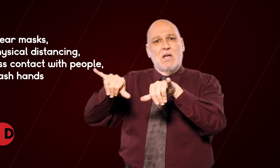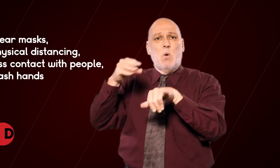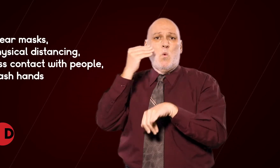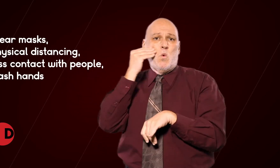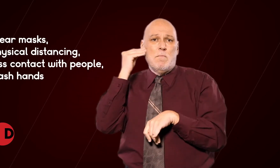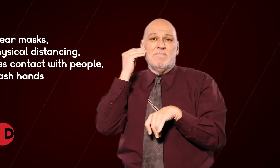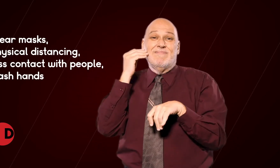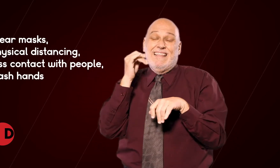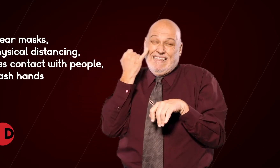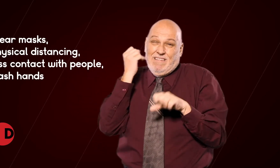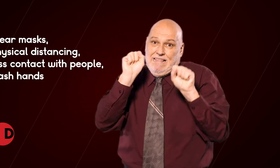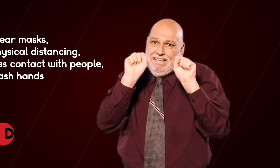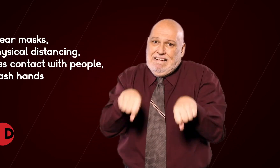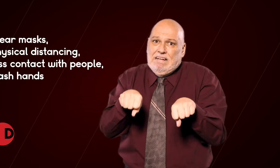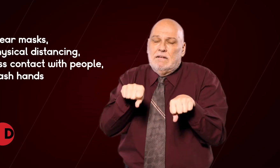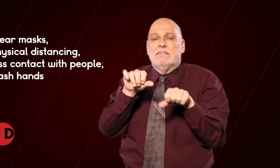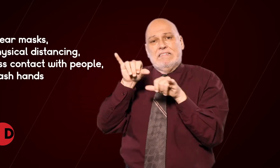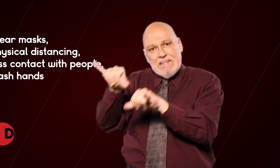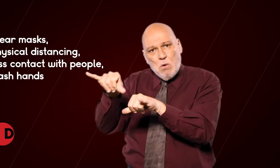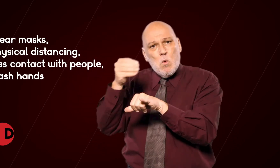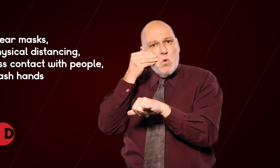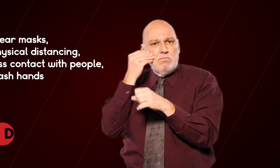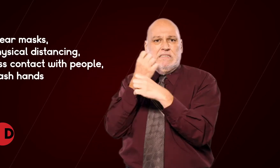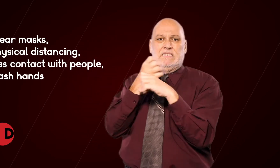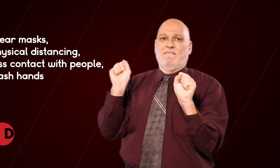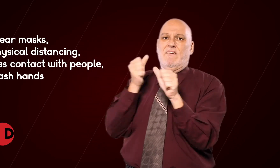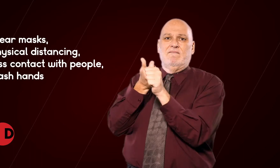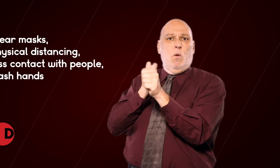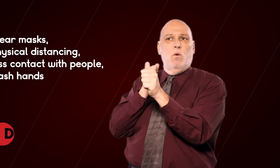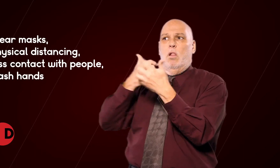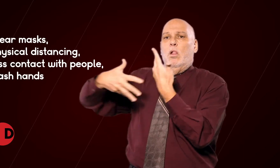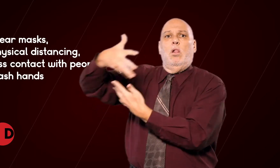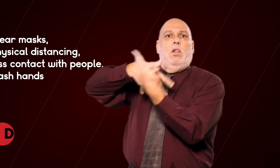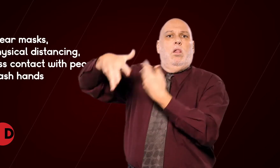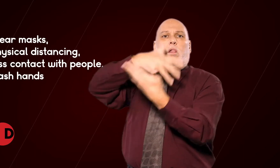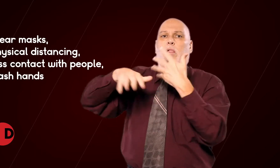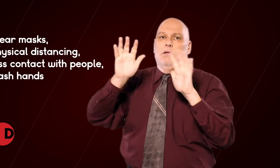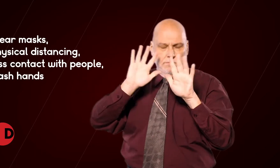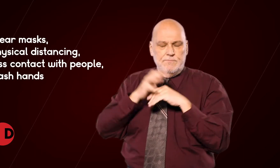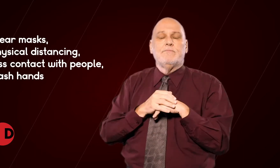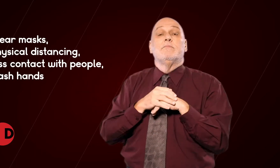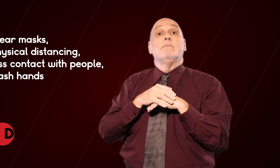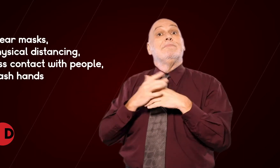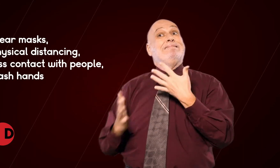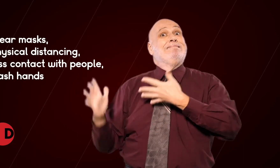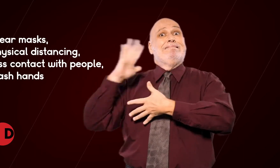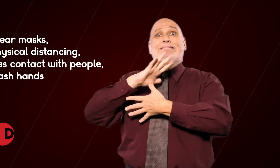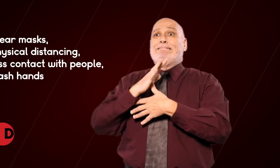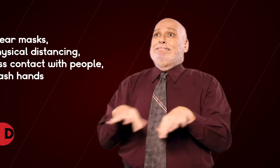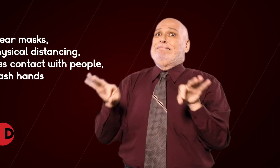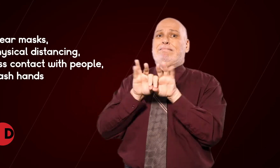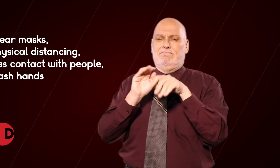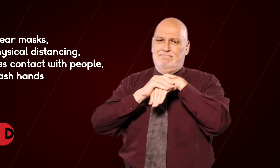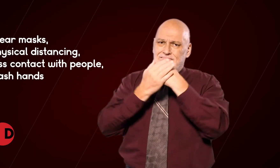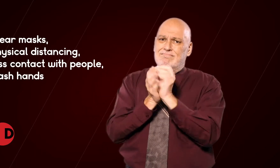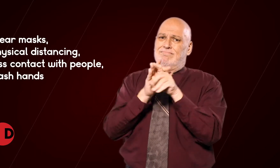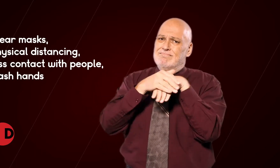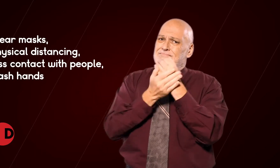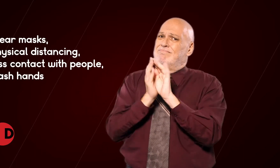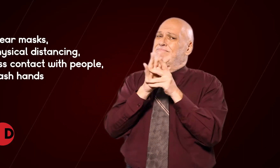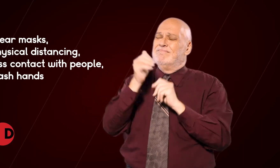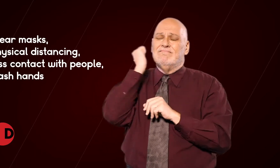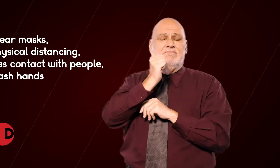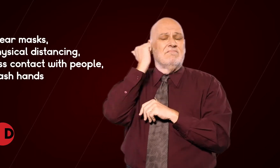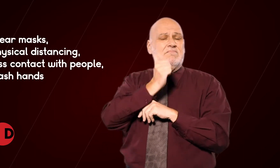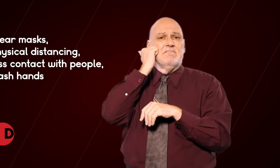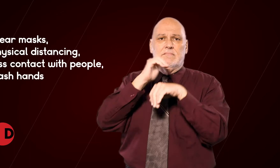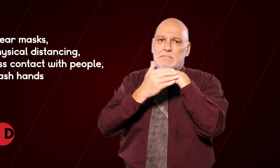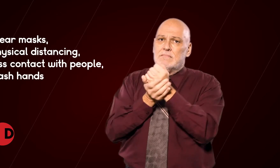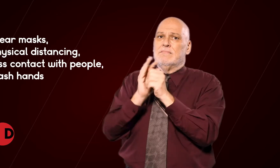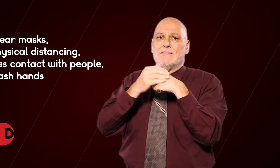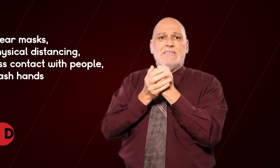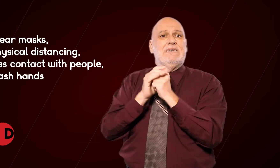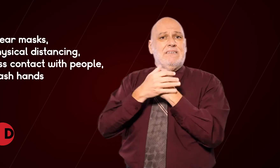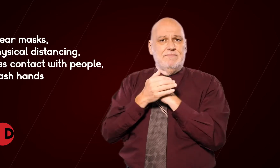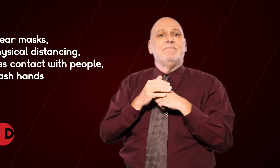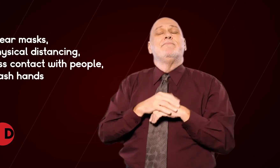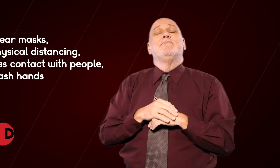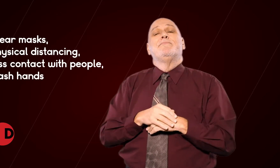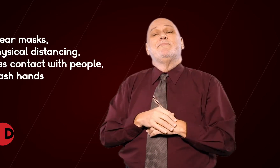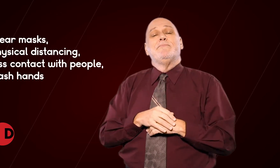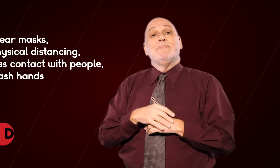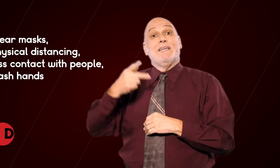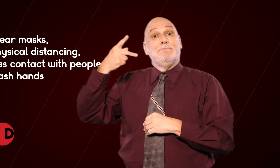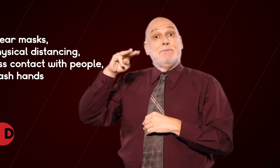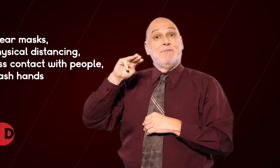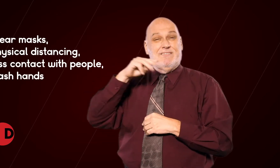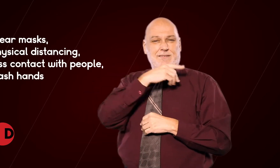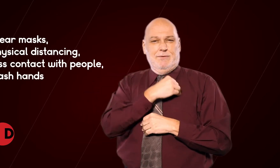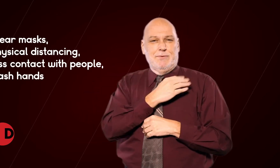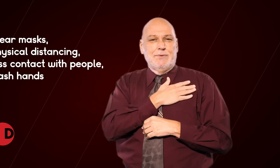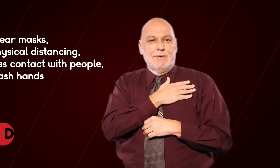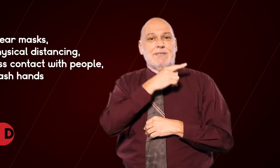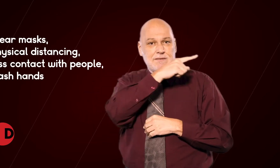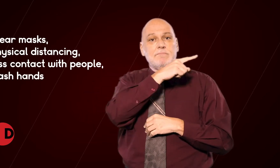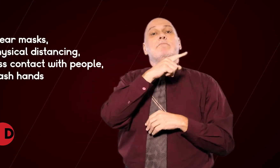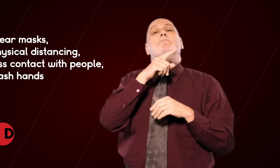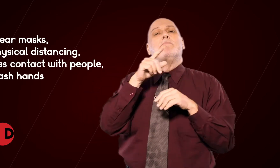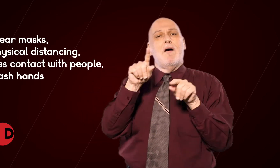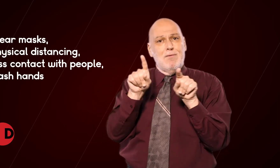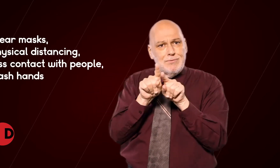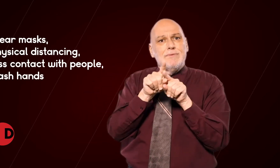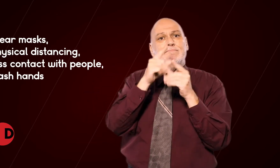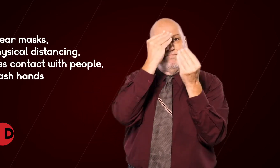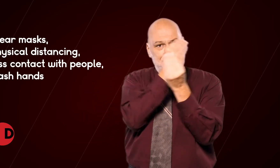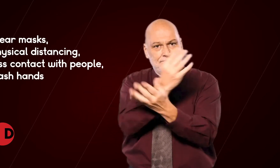lower contact with other people by staying home as much as possible,